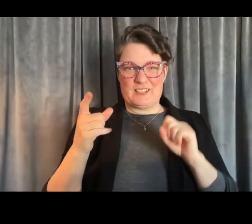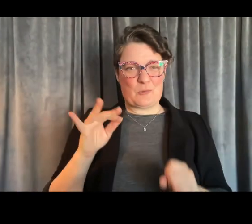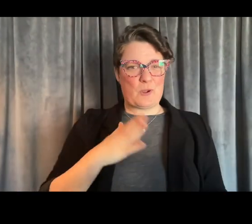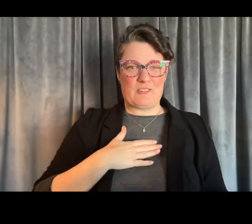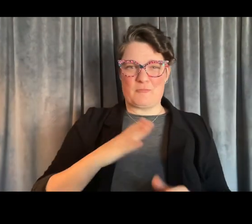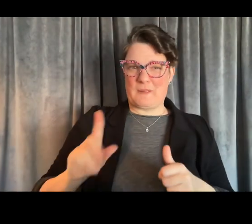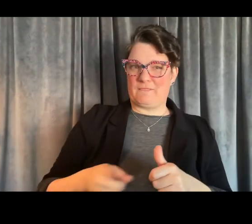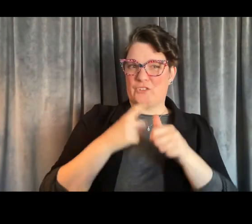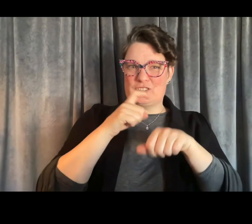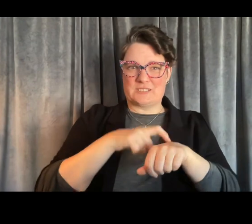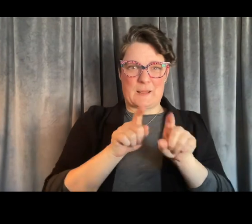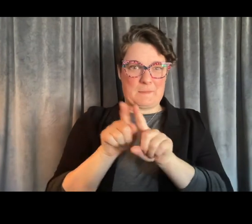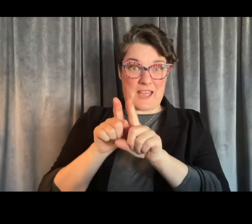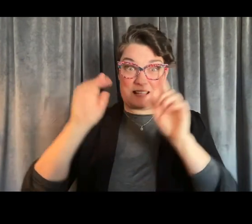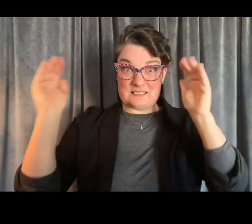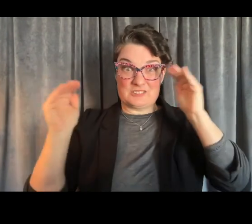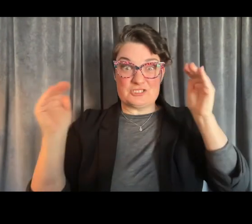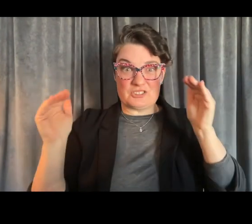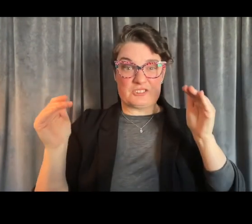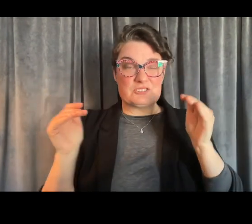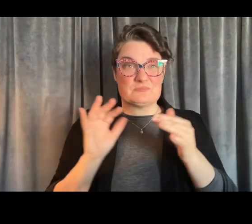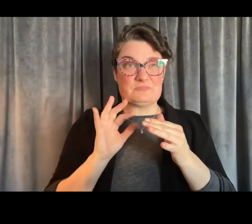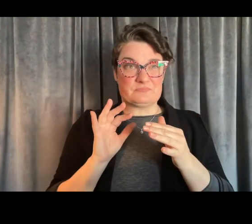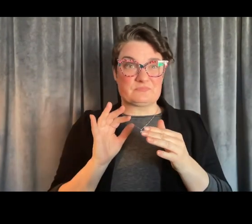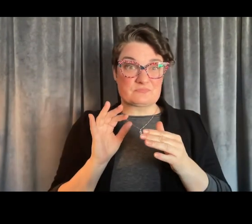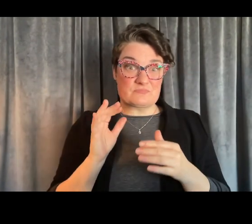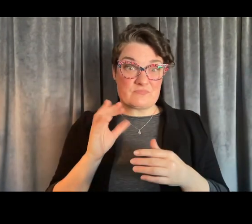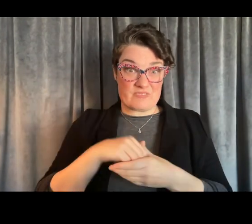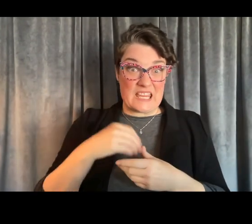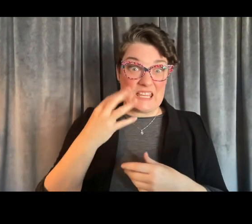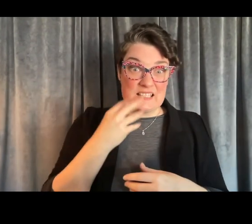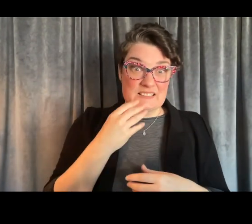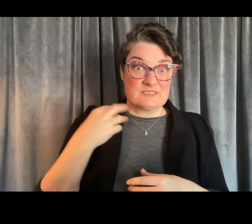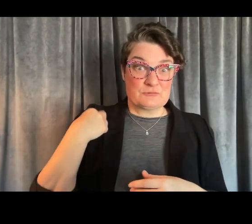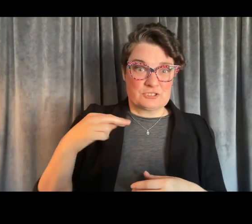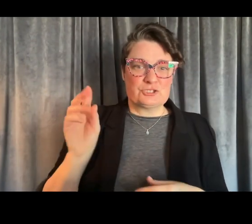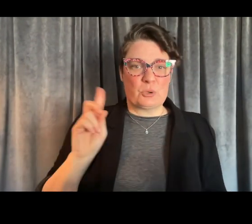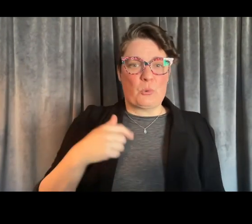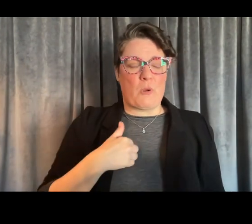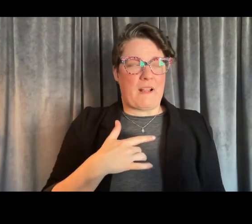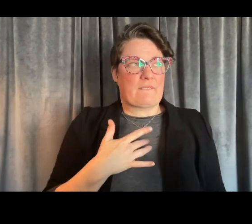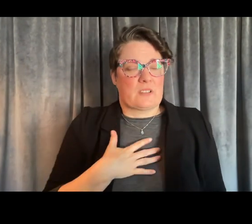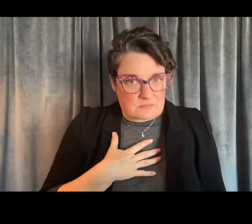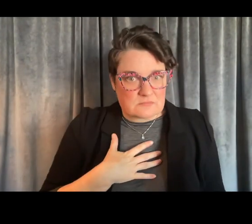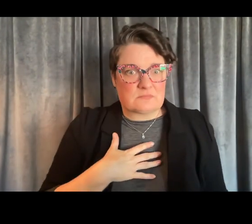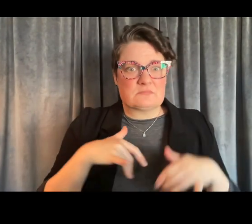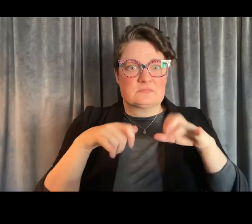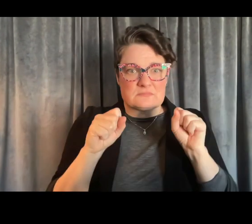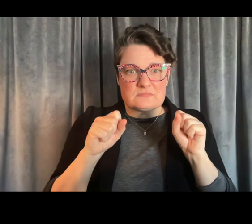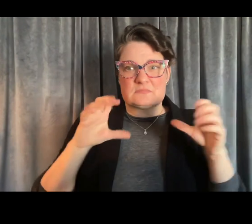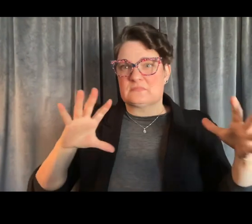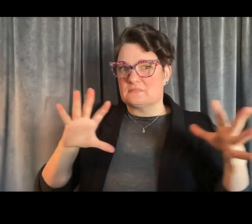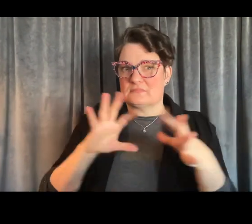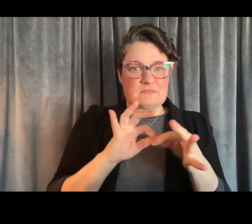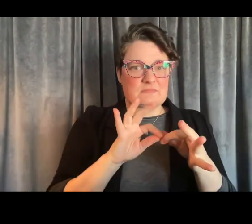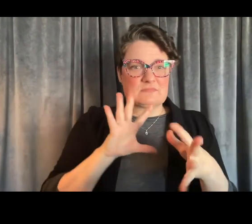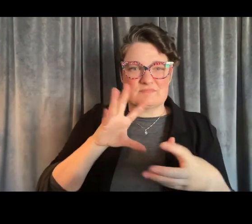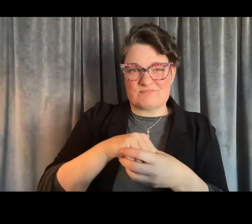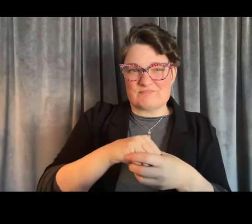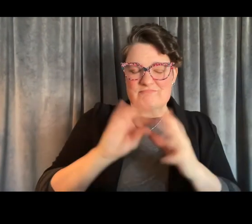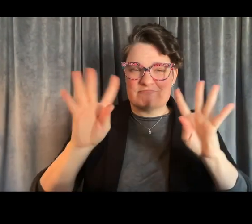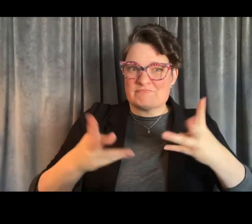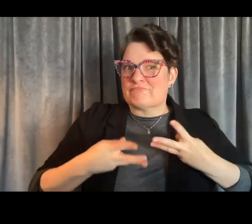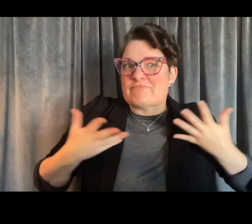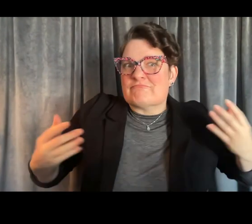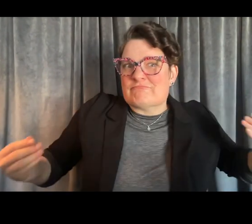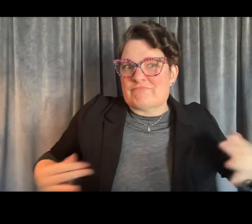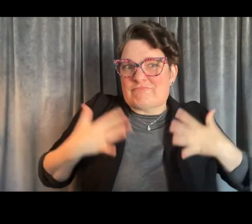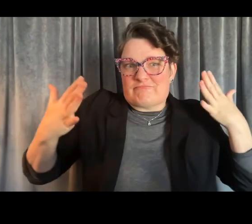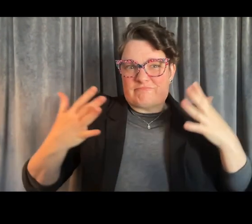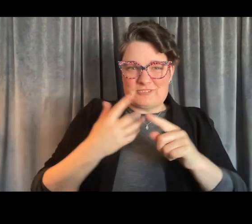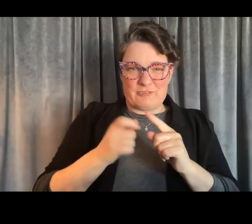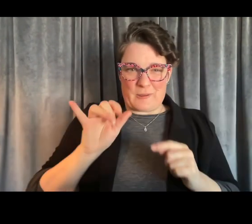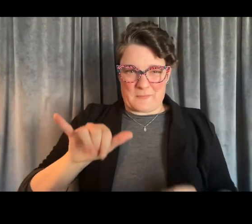experiences of Judaism where I felt so engaged and enlivened by the ritual, and